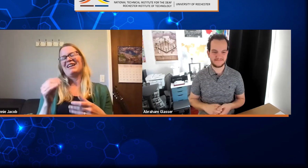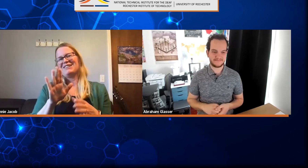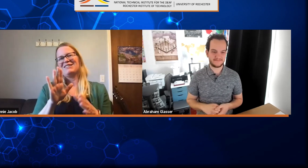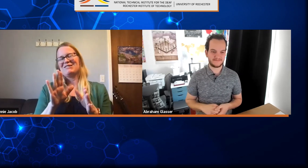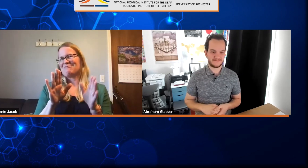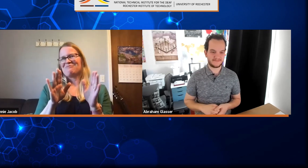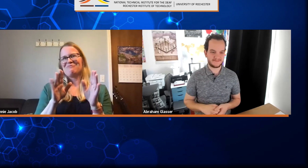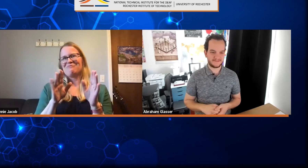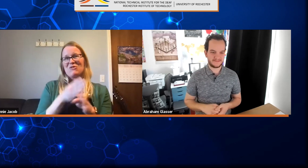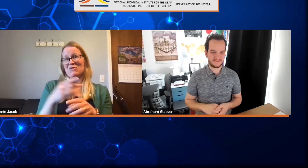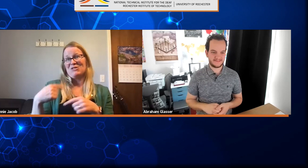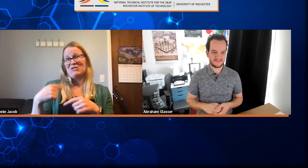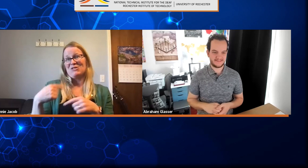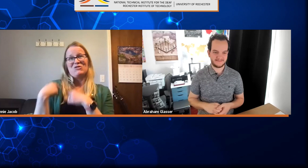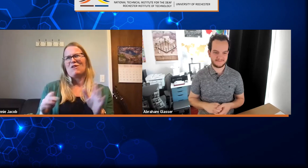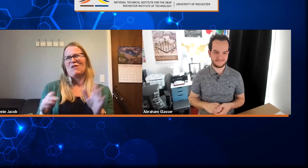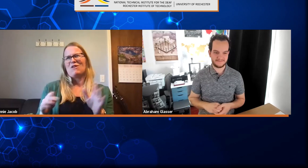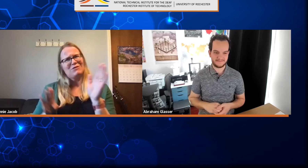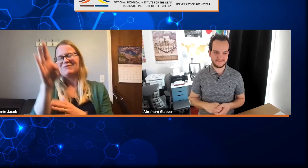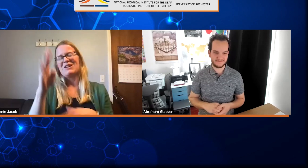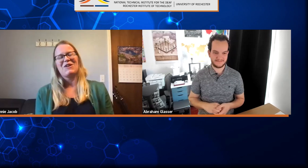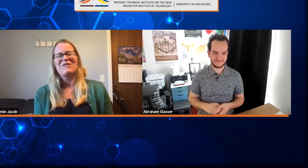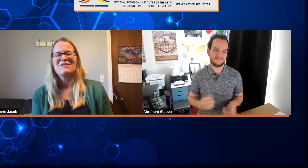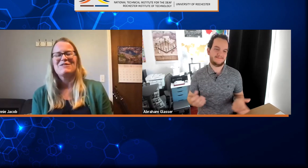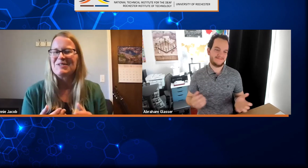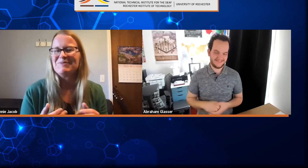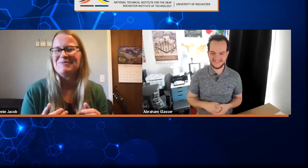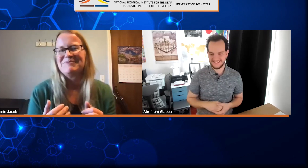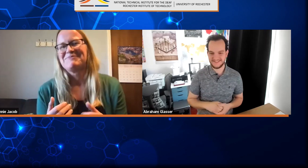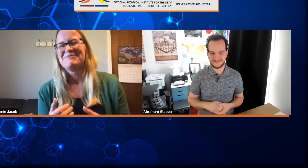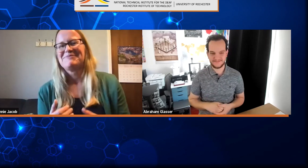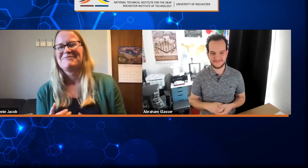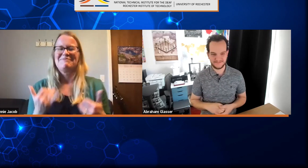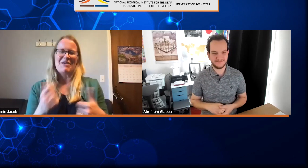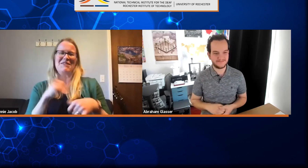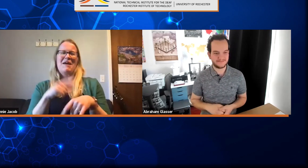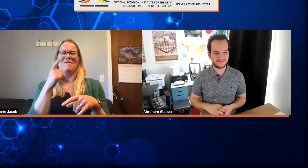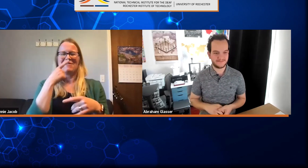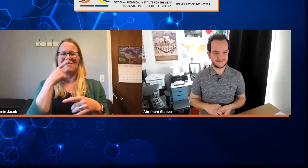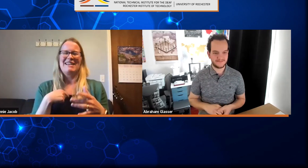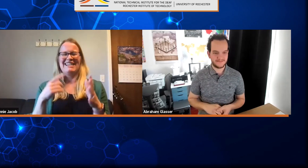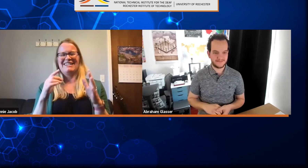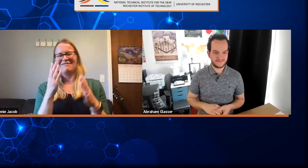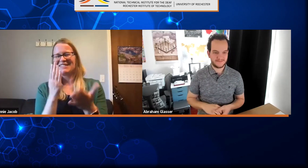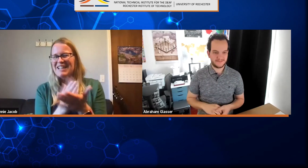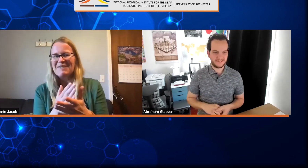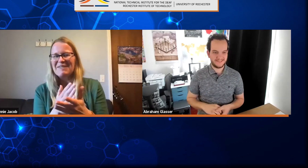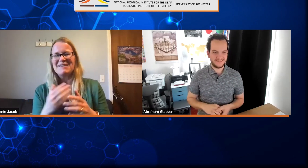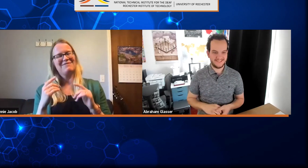And I'm very pleased that his career has taken off so well. So now let me stop and turn it over to you, Abraham.